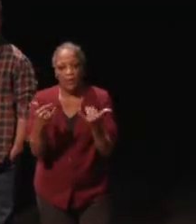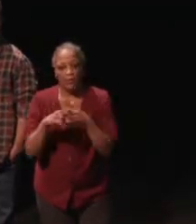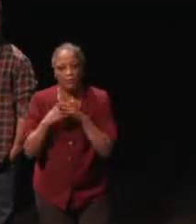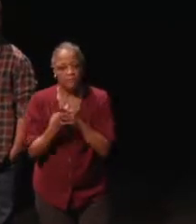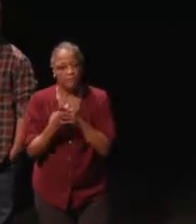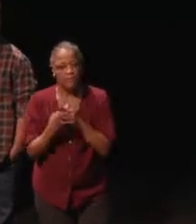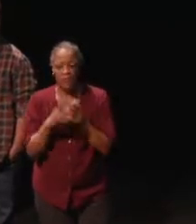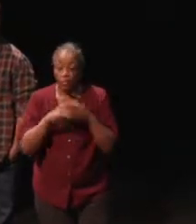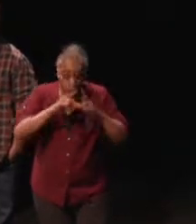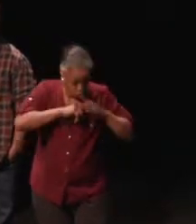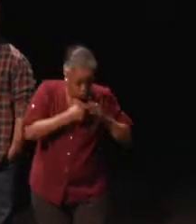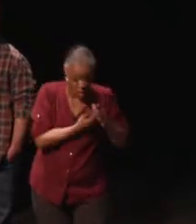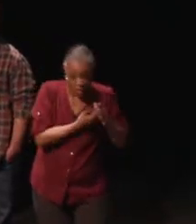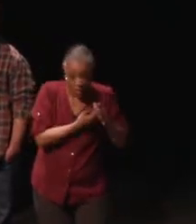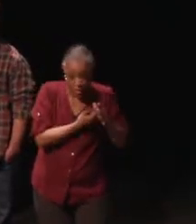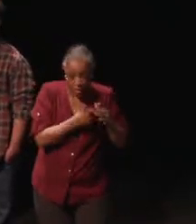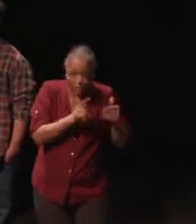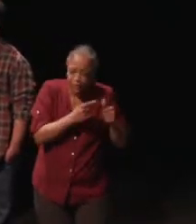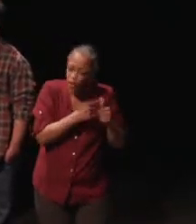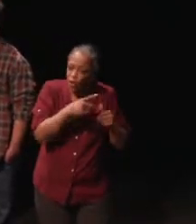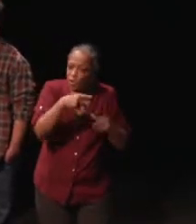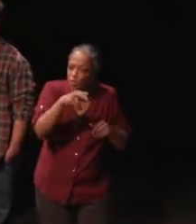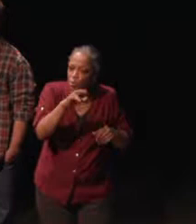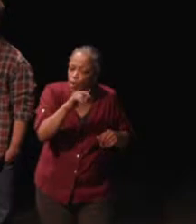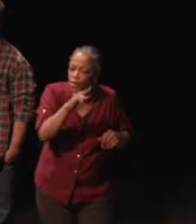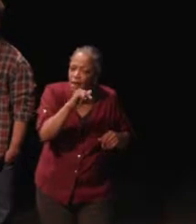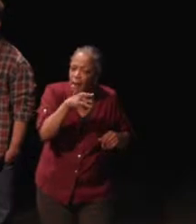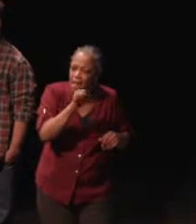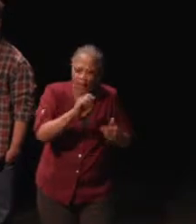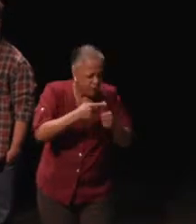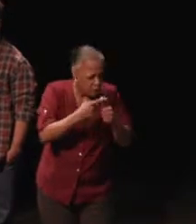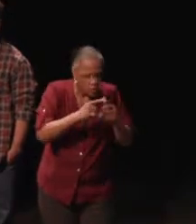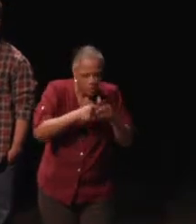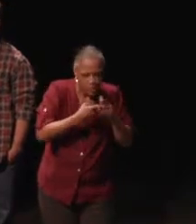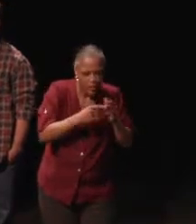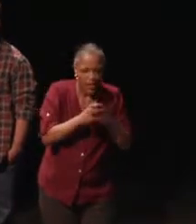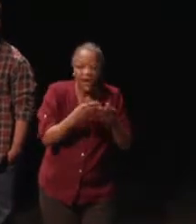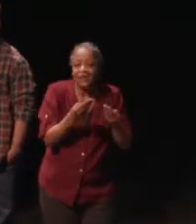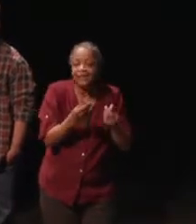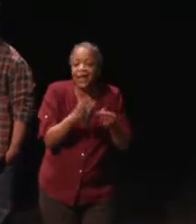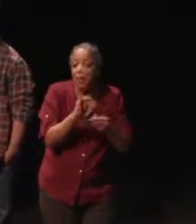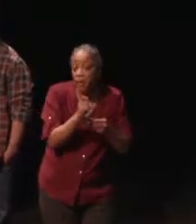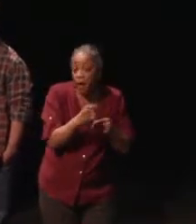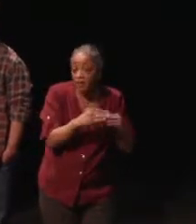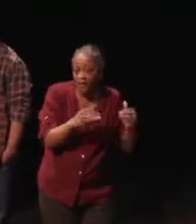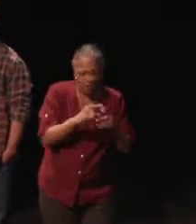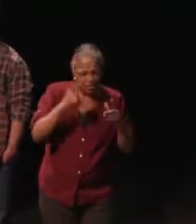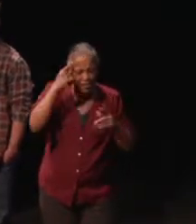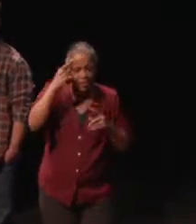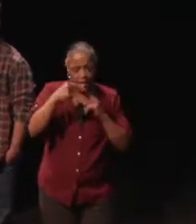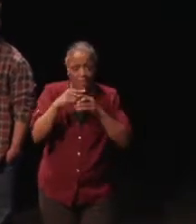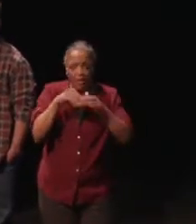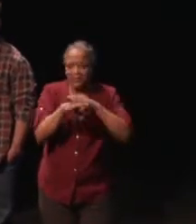The moment you start with your first prototype, first gray-box sandbox level you have, you need to start thinking about accessibility.